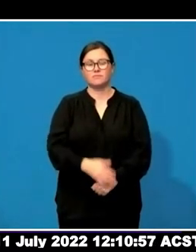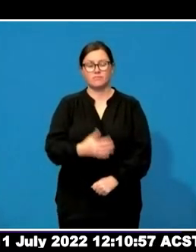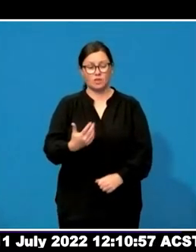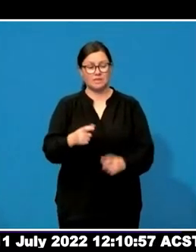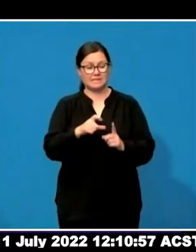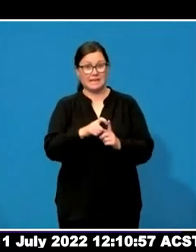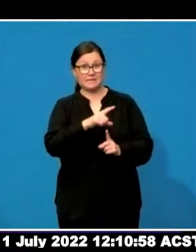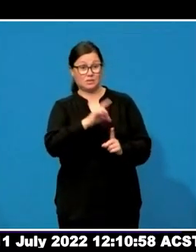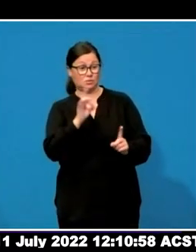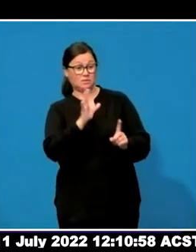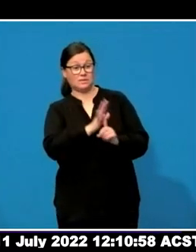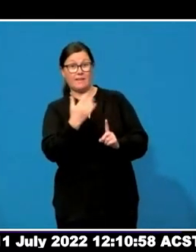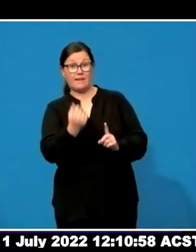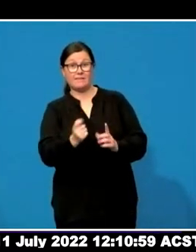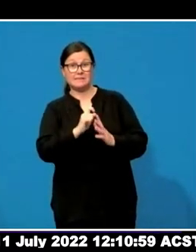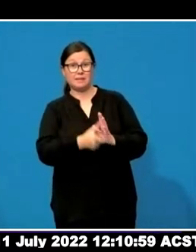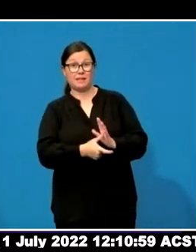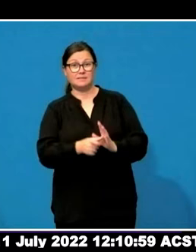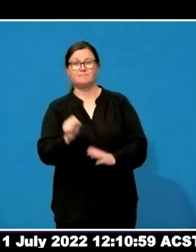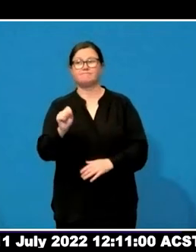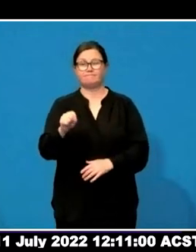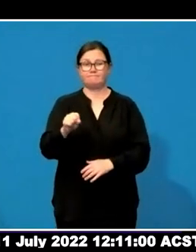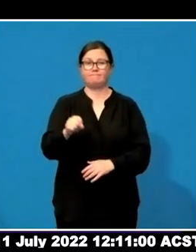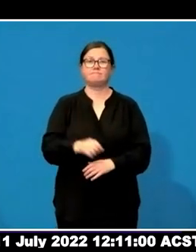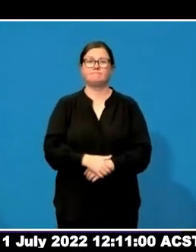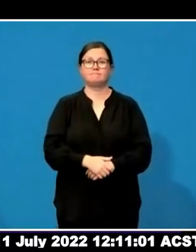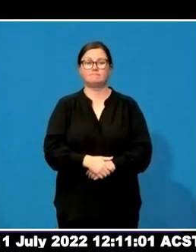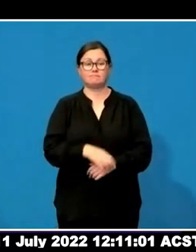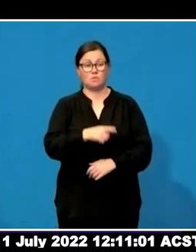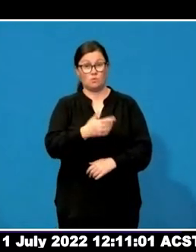Yeah. MS TARRAGO: And you get some support from the NDIS as well.